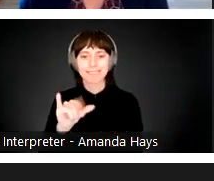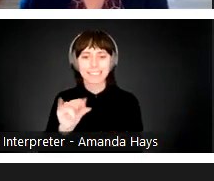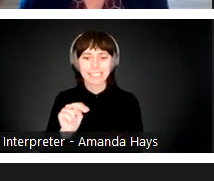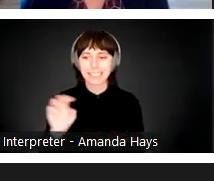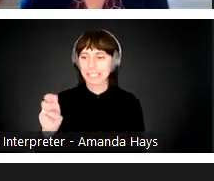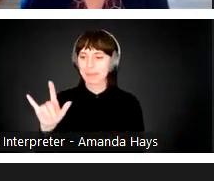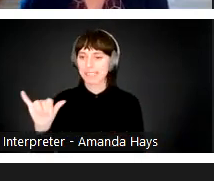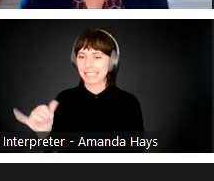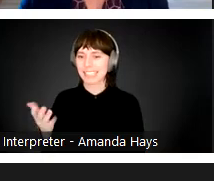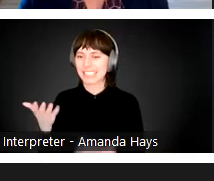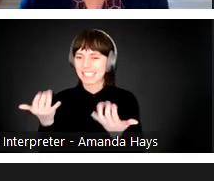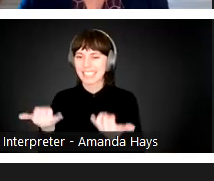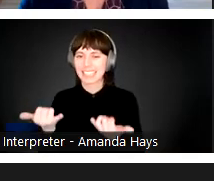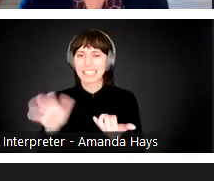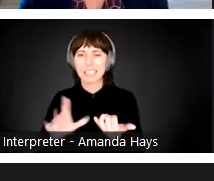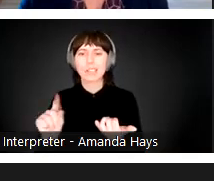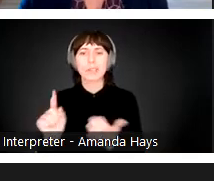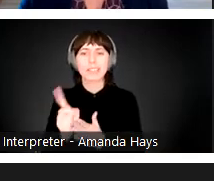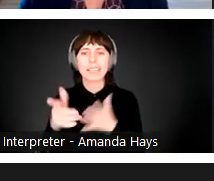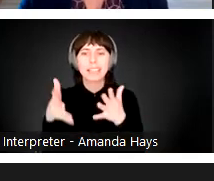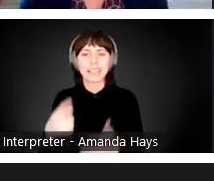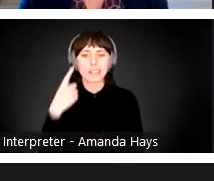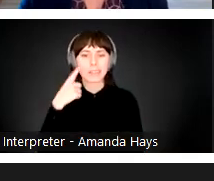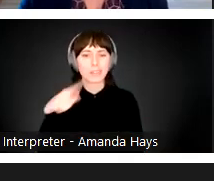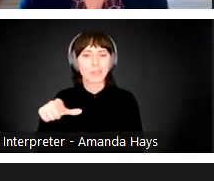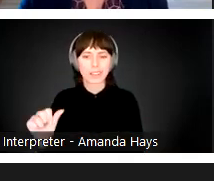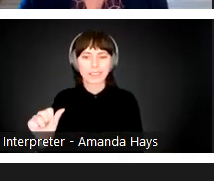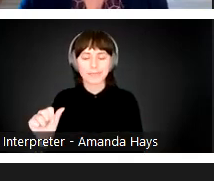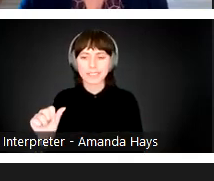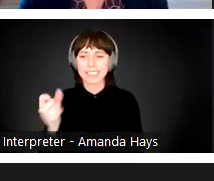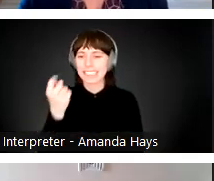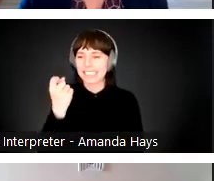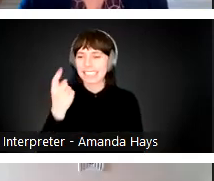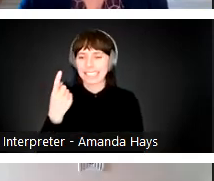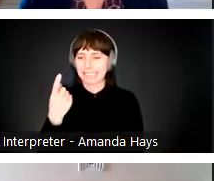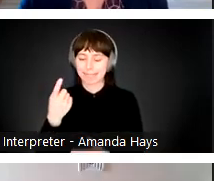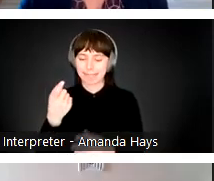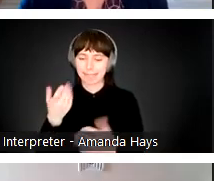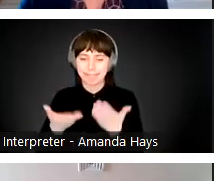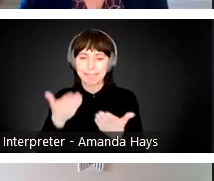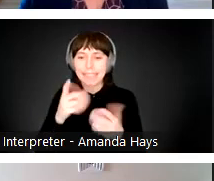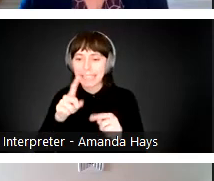minutes set aside for Q and A, and again we probably won't get to all of them but